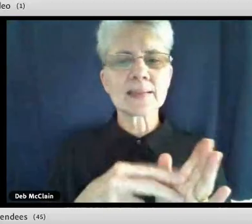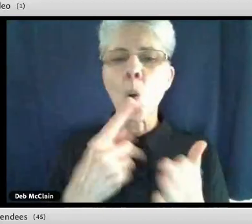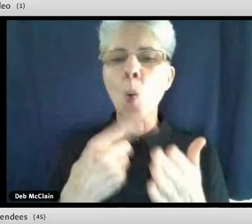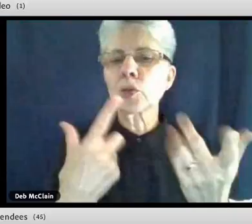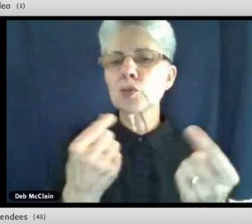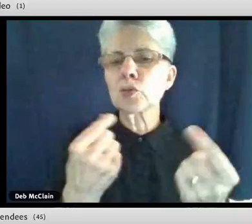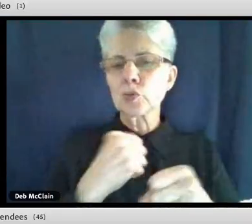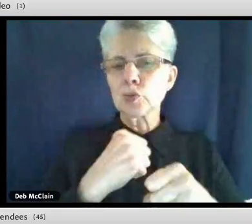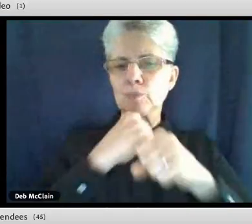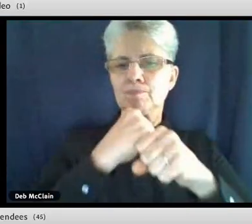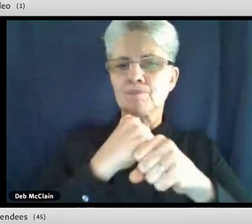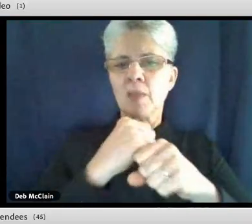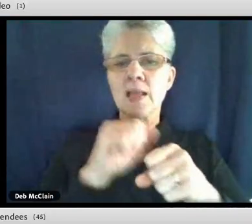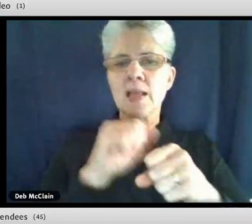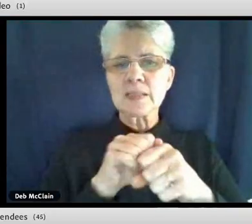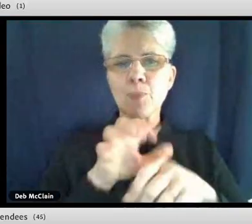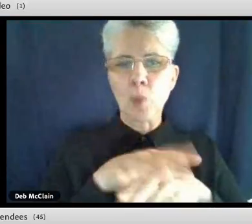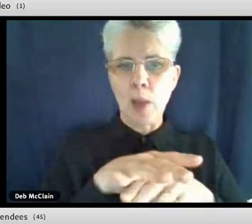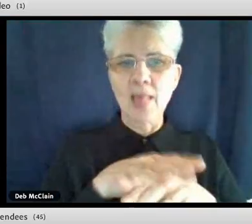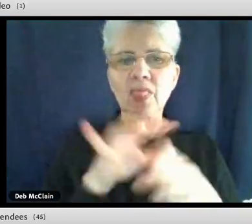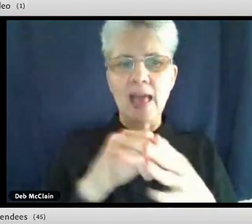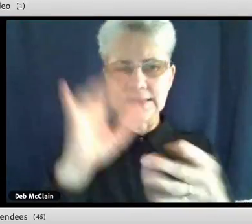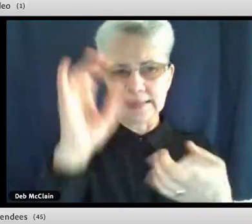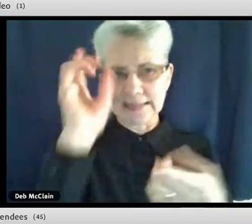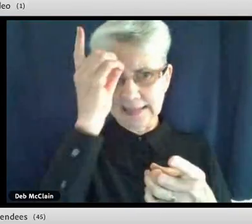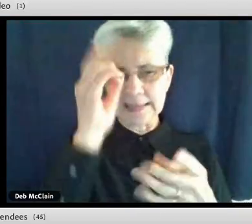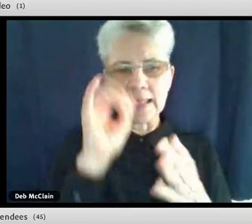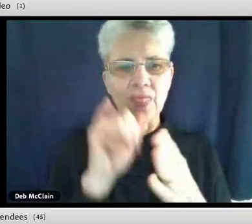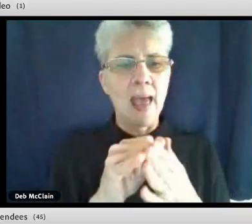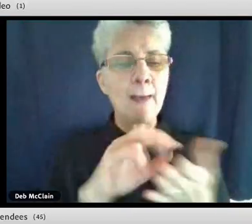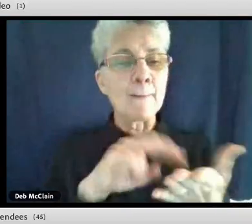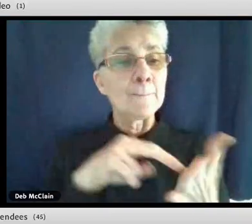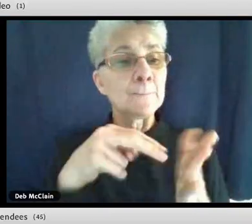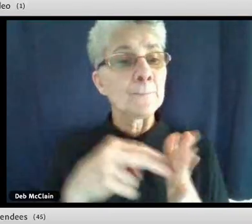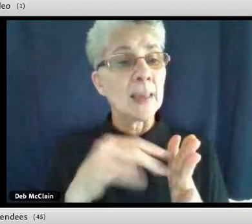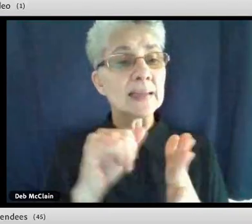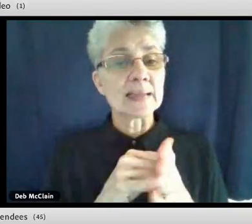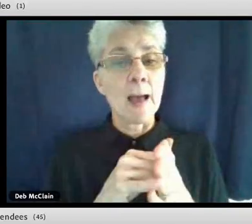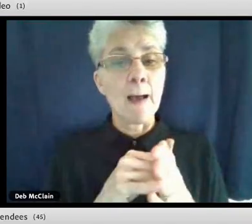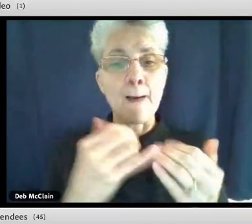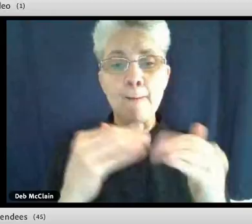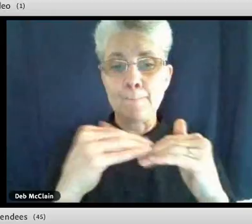or slow down the spread of a contagious disease. Basically, it means a minimum of 6 feet.